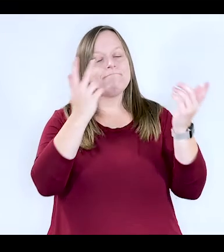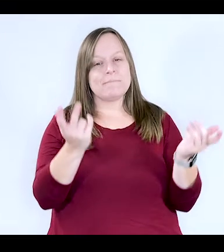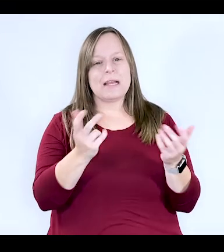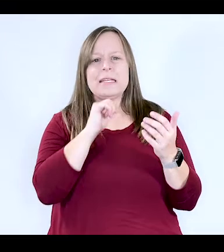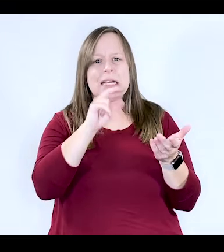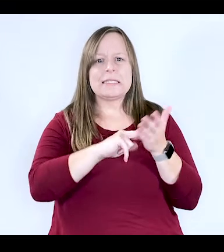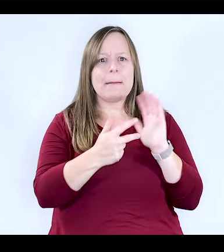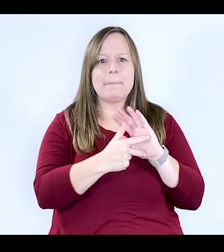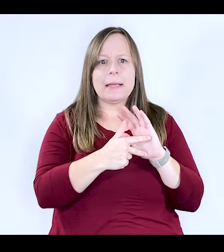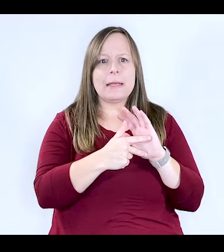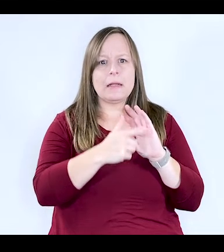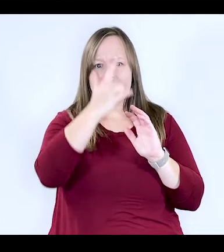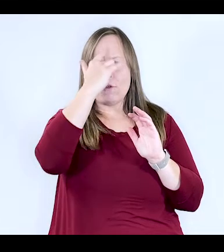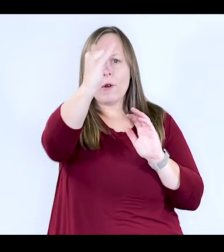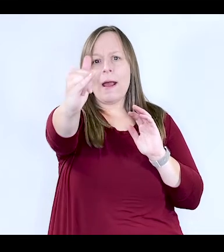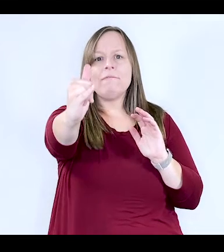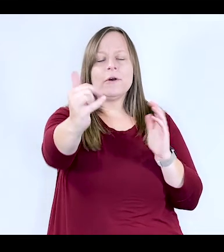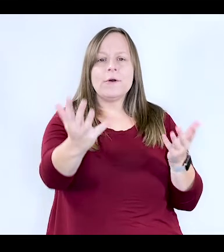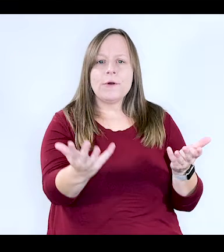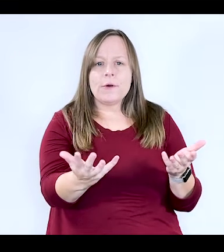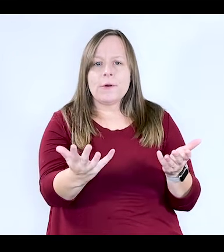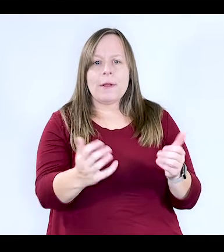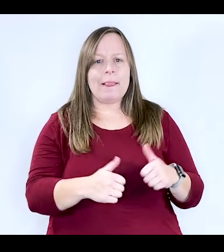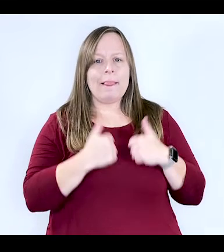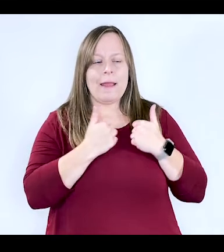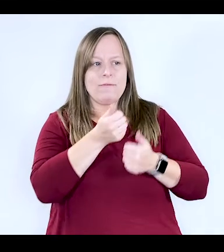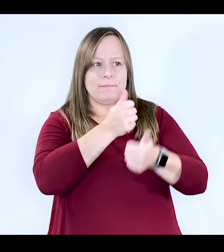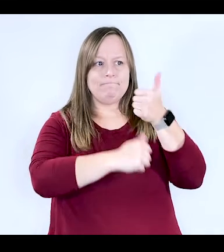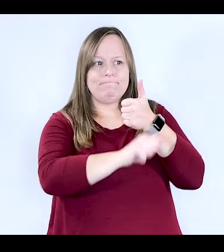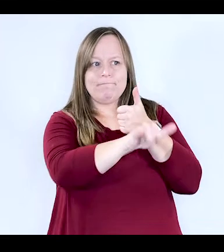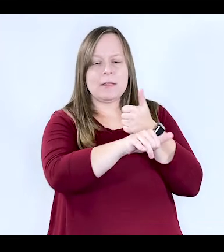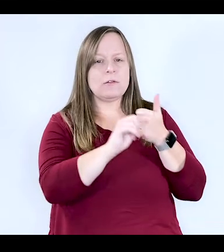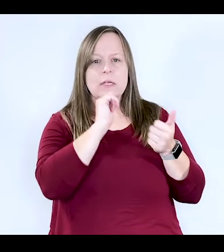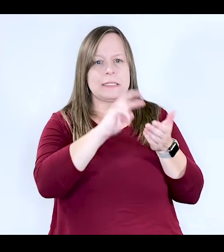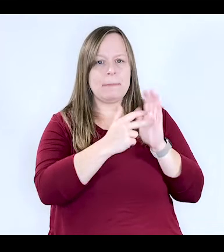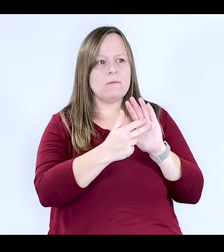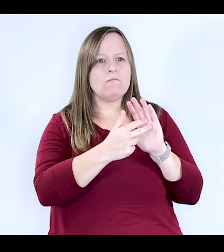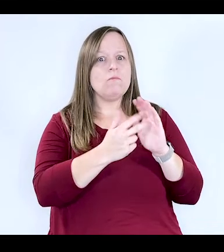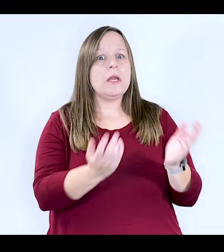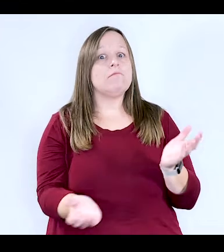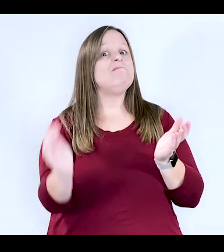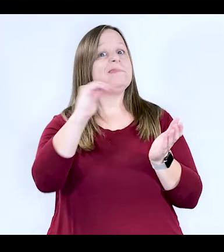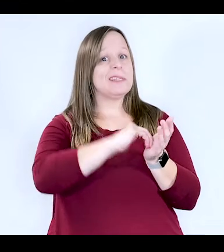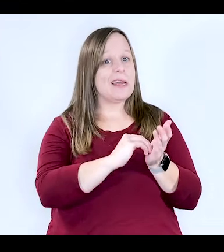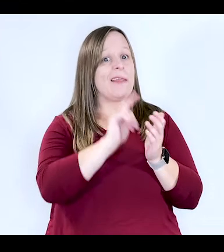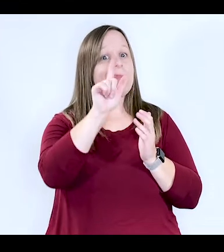it doesn't mean that you will always have to live under guardianship. We can always meet again, and will